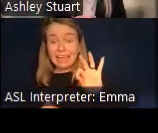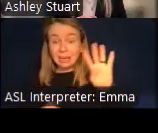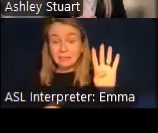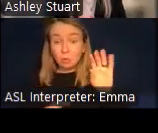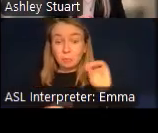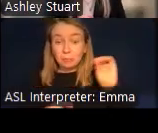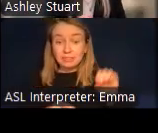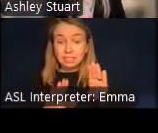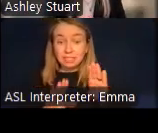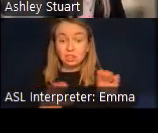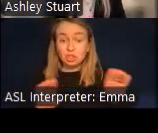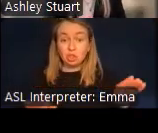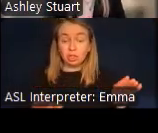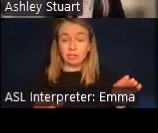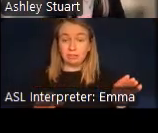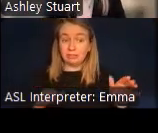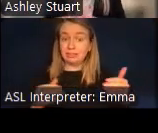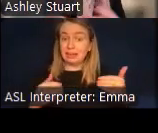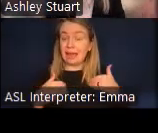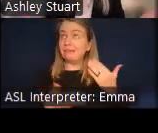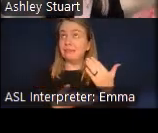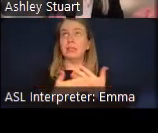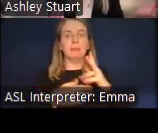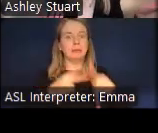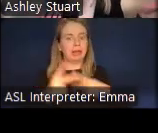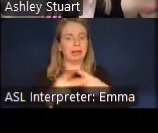reported to have engaged in some sort of physically aggressive